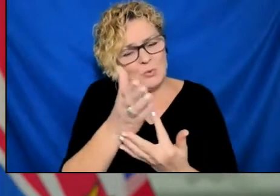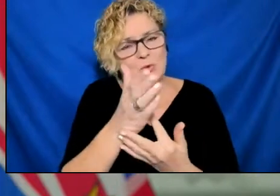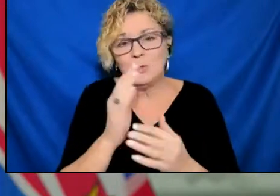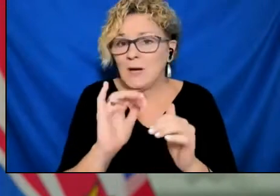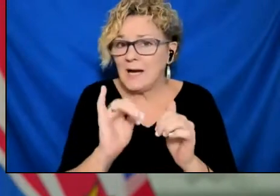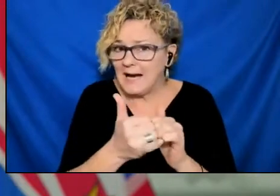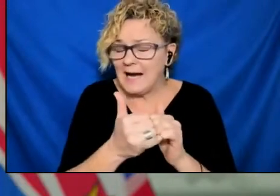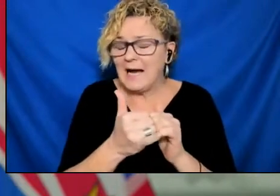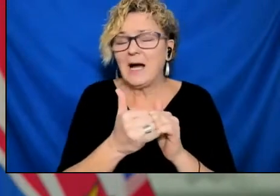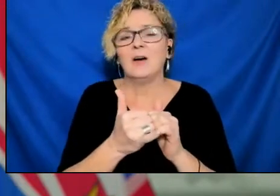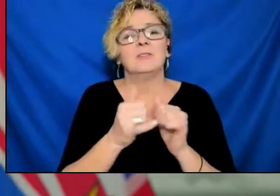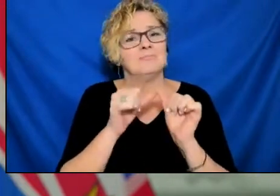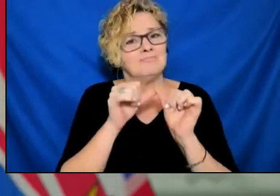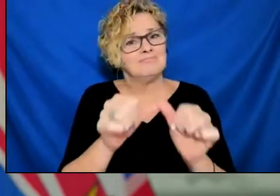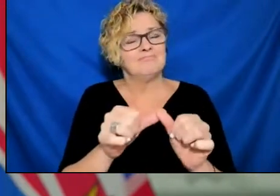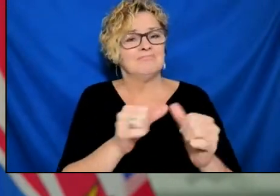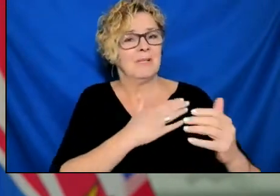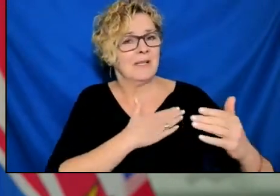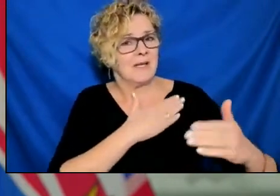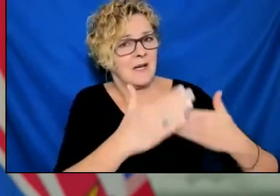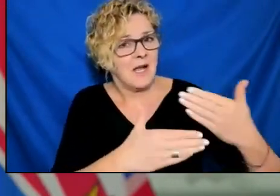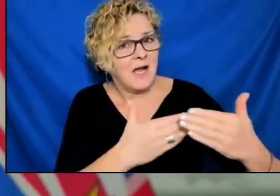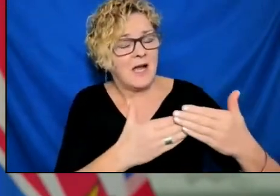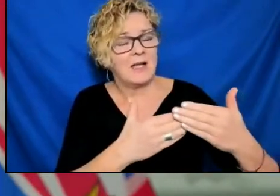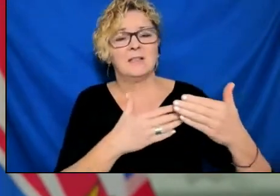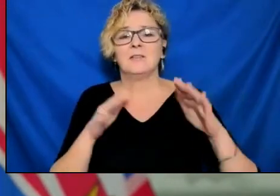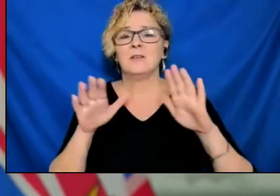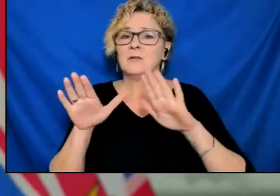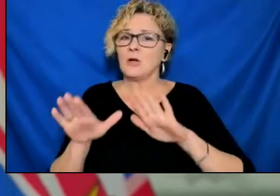kind, being calm, and being safe.